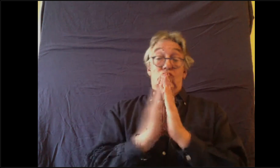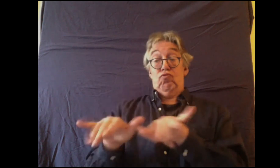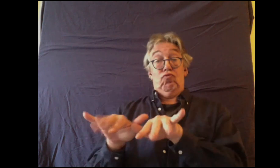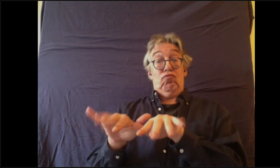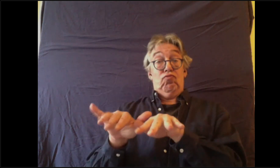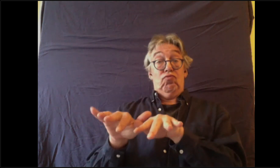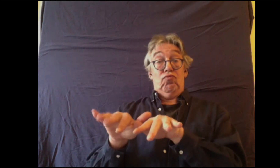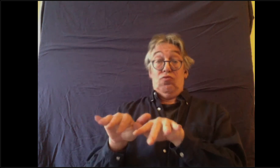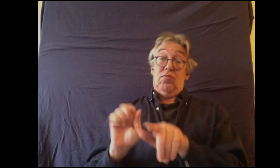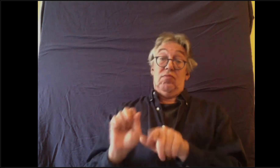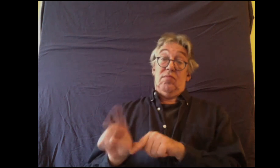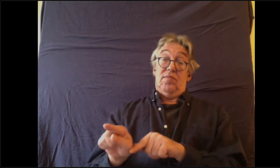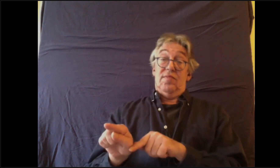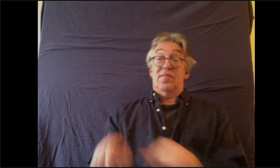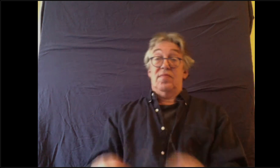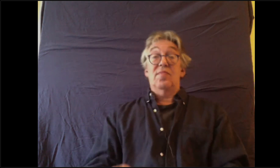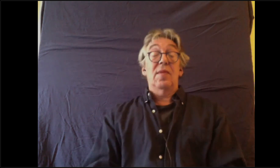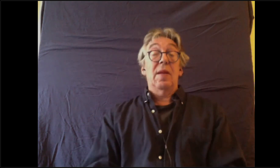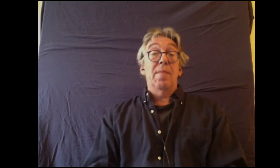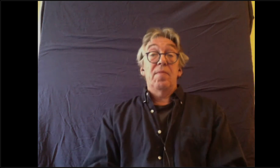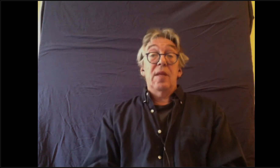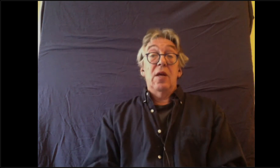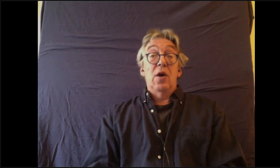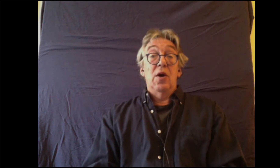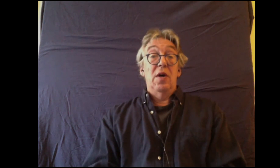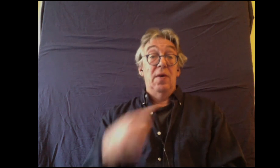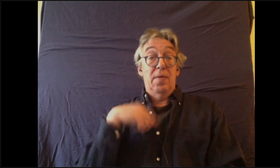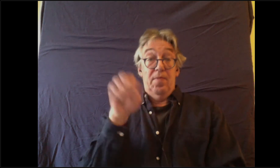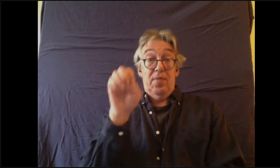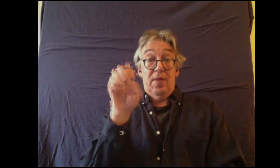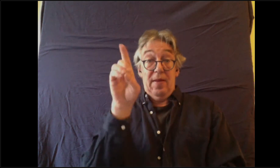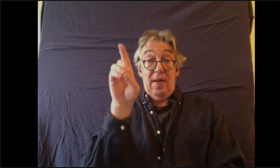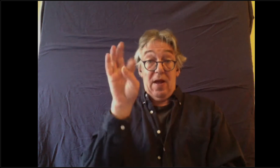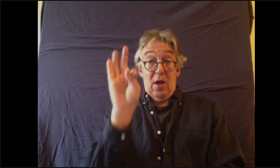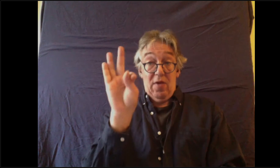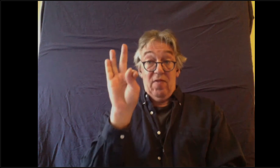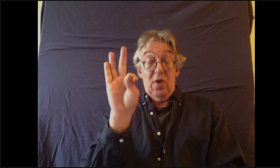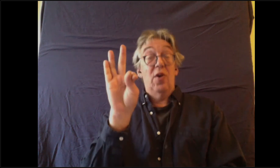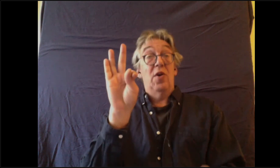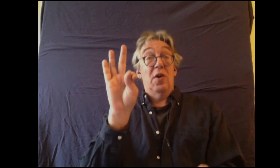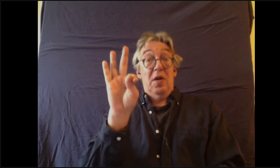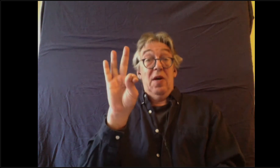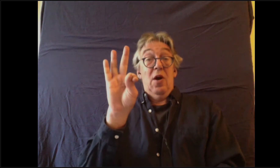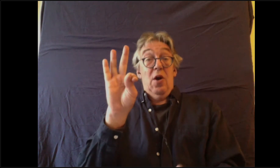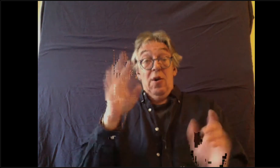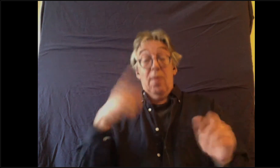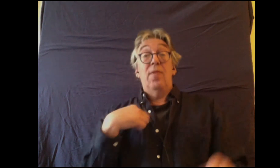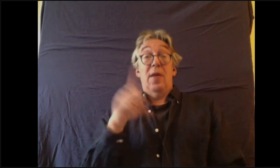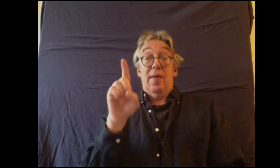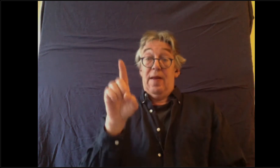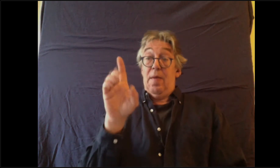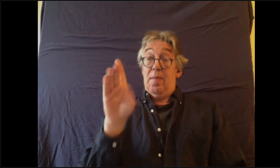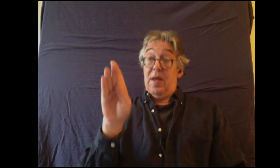The European Disability Forum is based in Belgium and it's an organisation of people with disabilities, so a DPO.